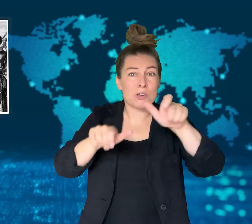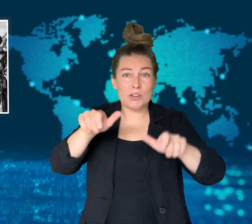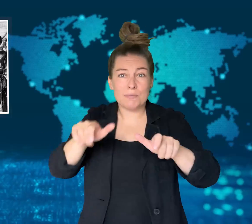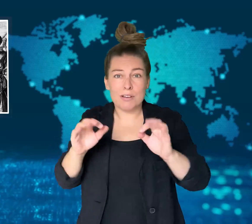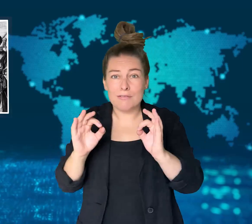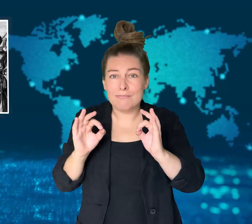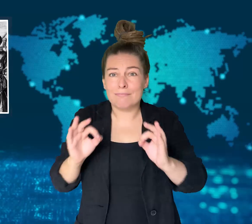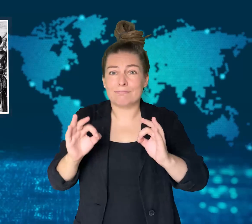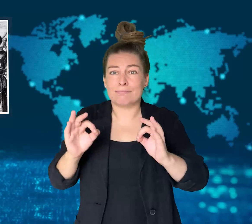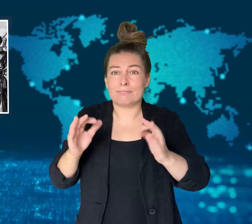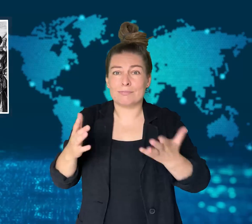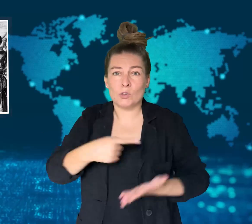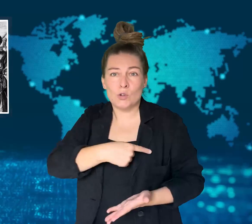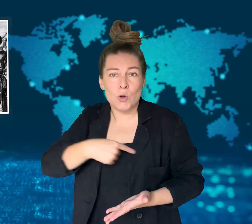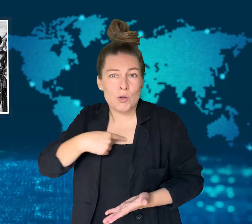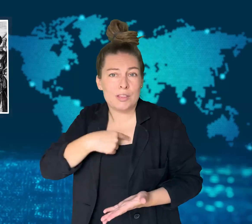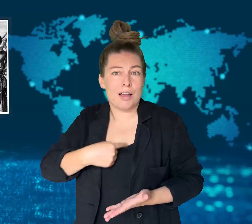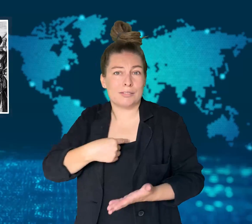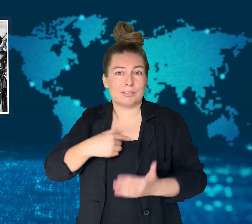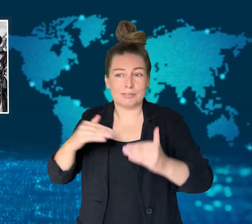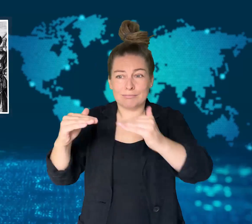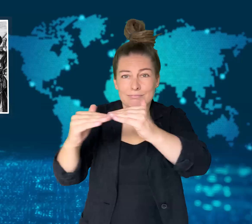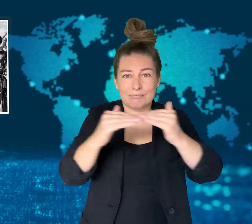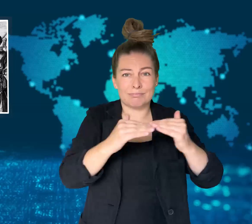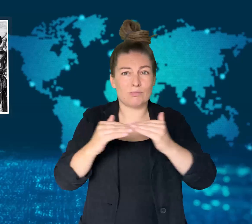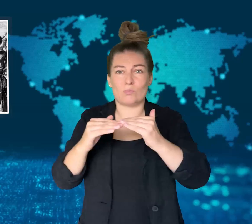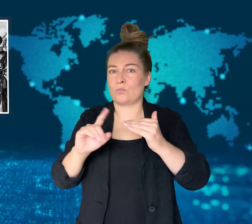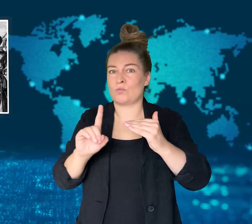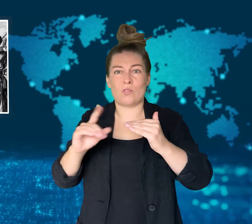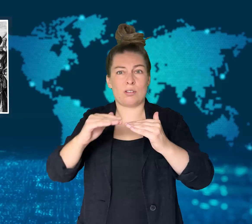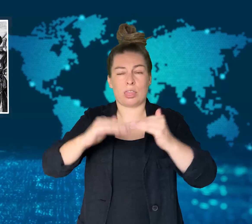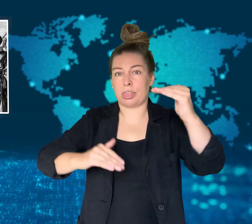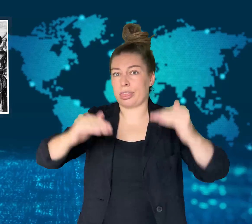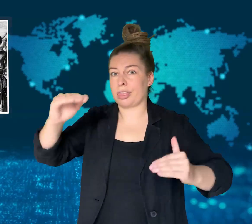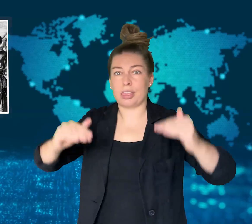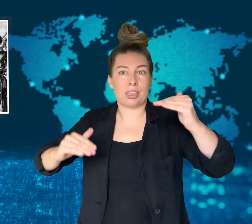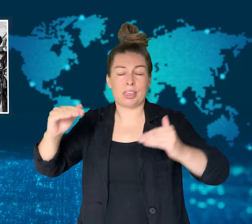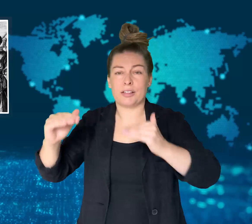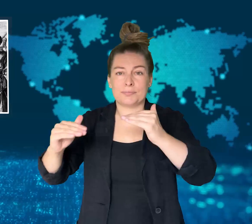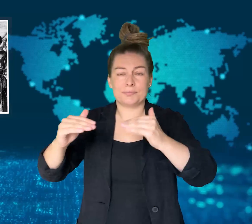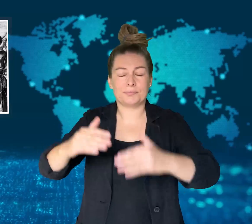still treated unequally and unfairly.